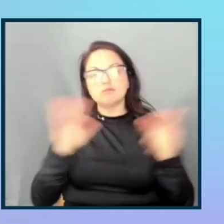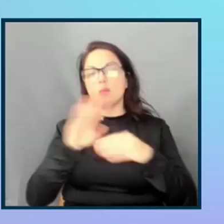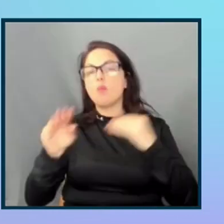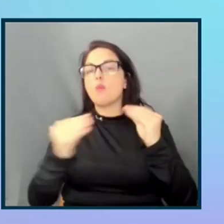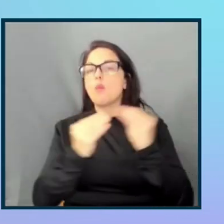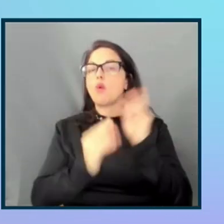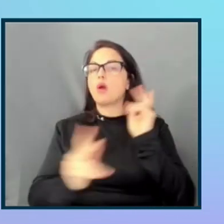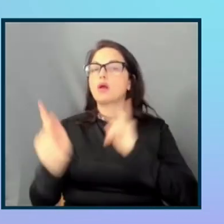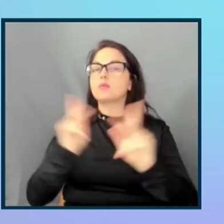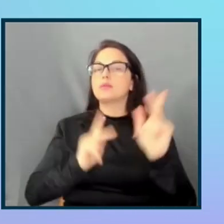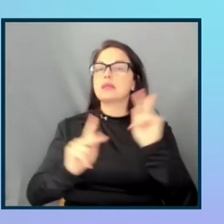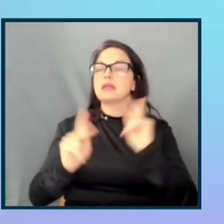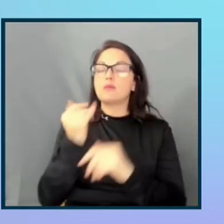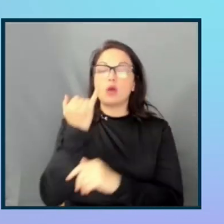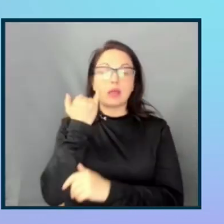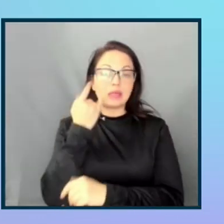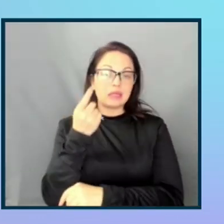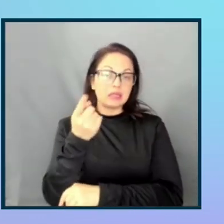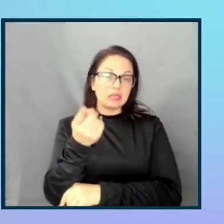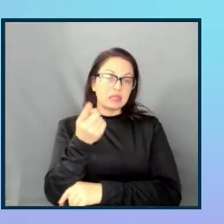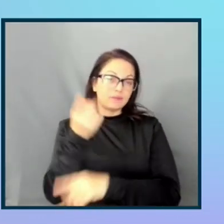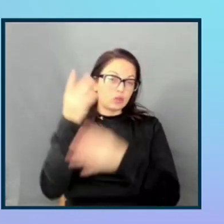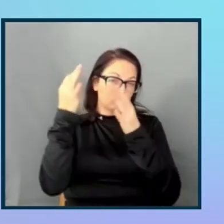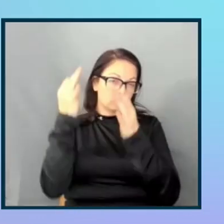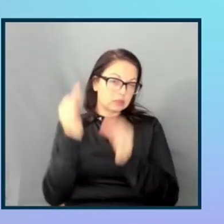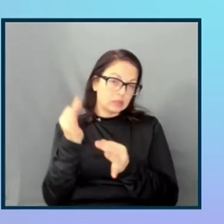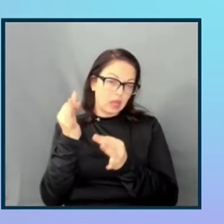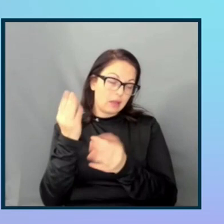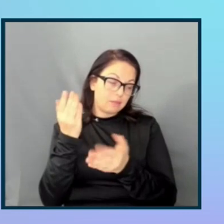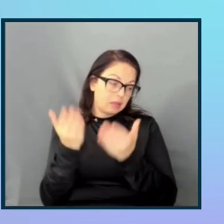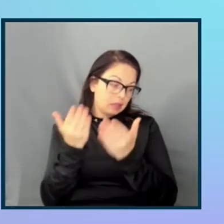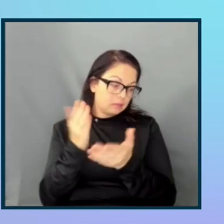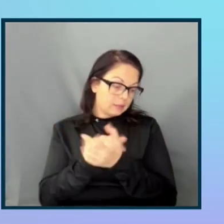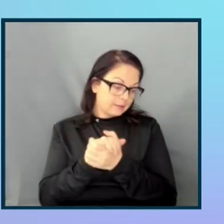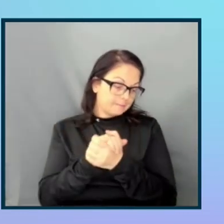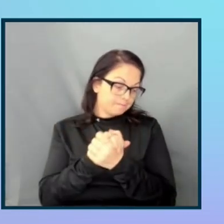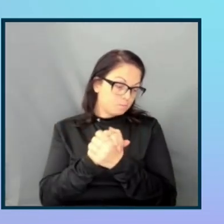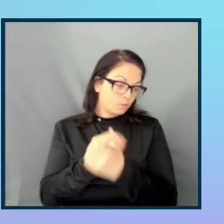If you decide that you want to unbias your dataset,